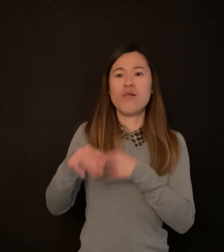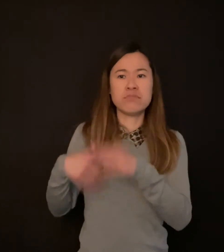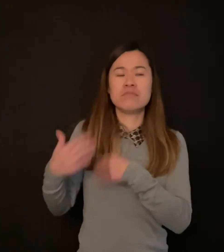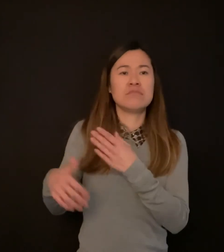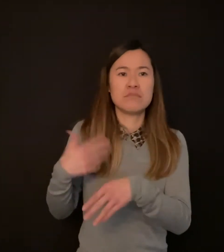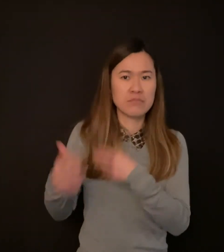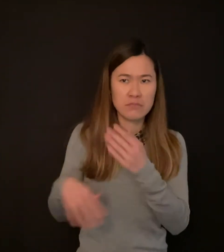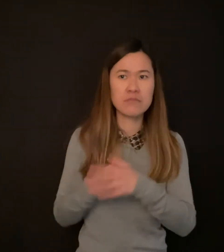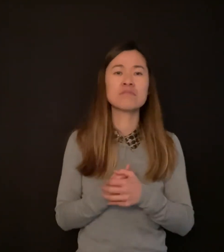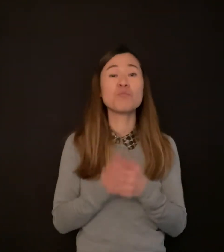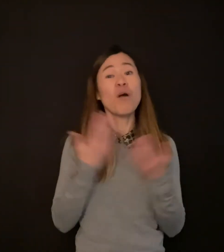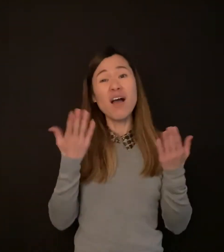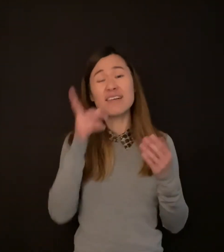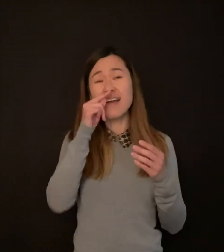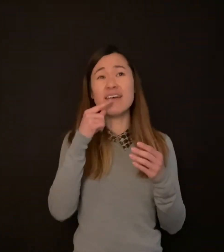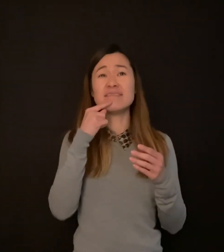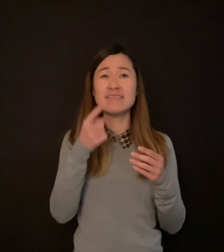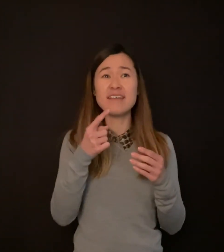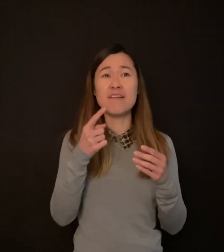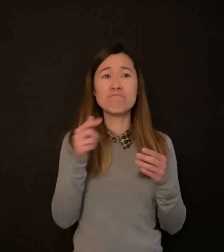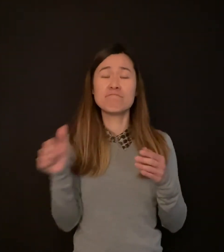However there isn't enough evidence yet.